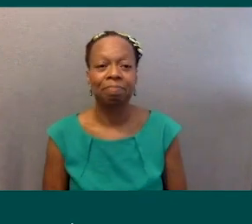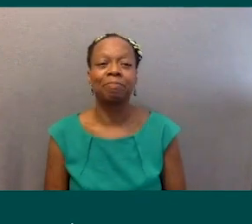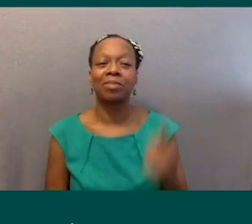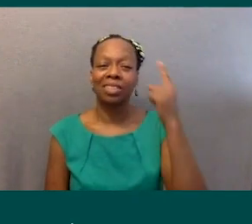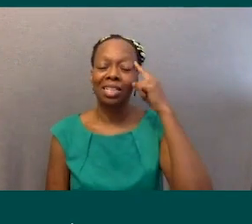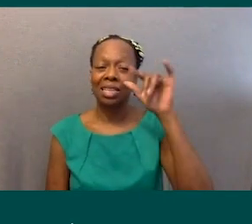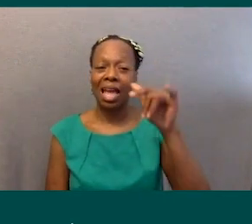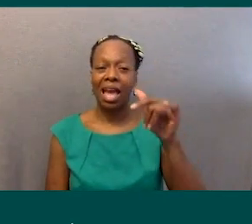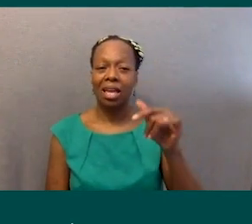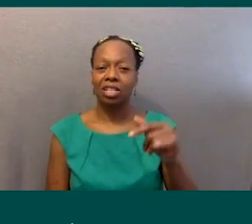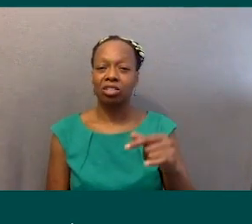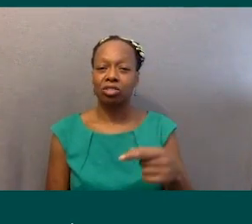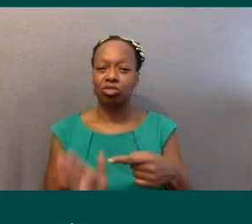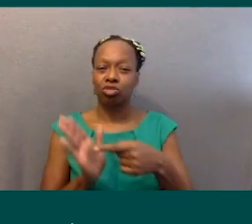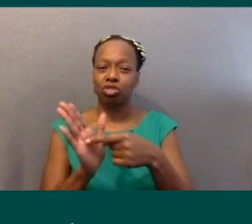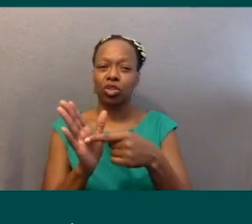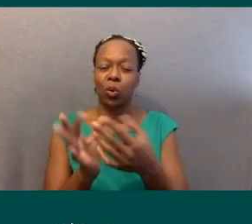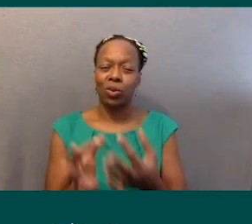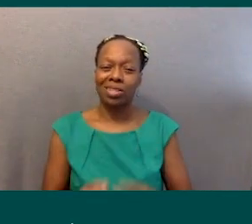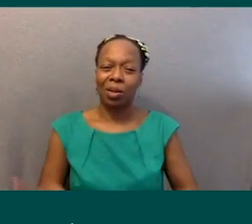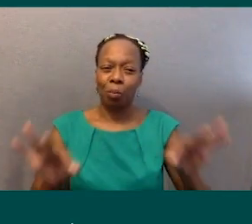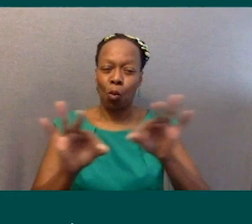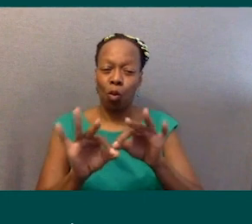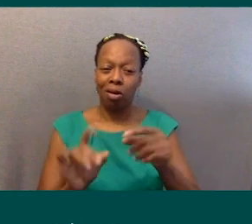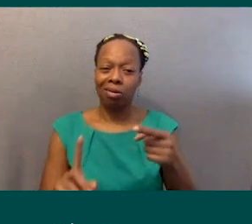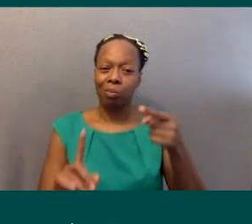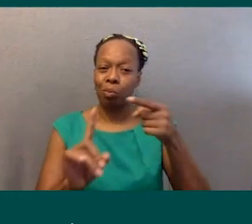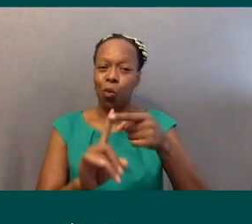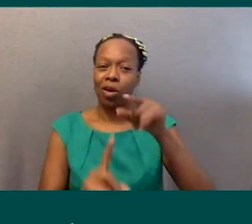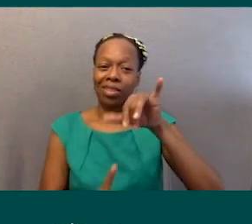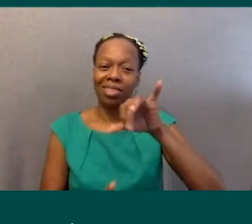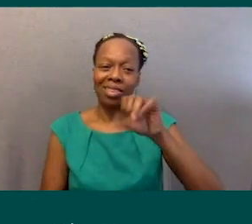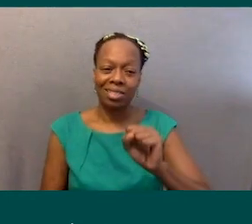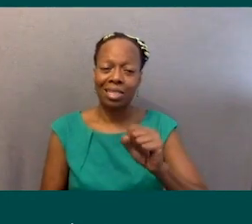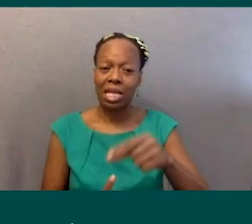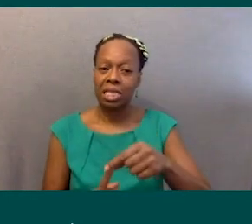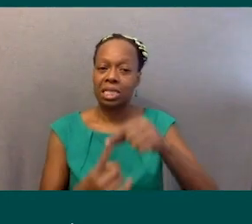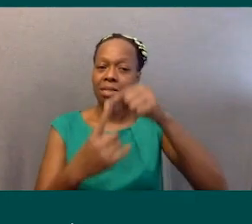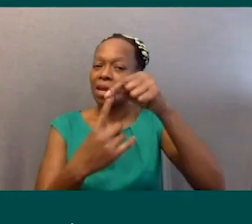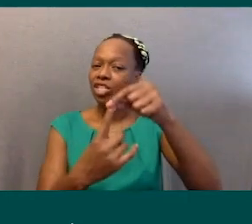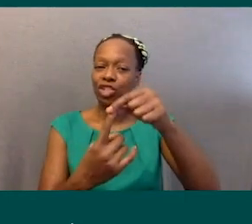this is specialized treatment, this isn't going to your general pediatrician